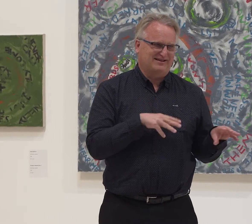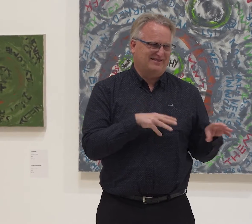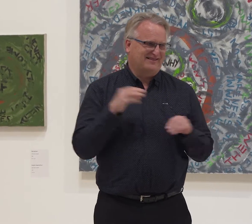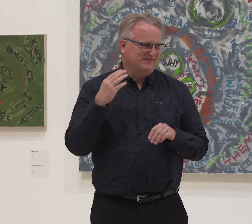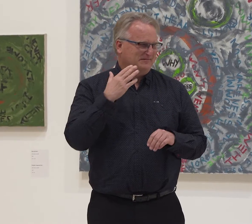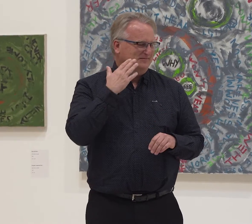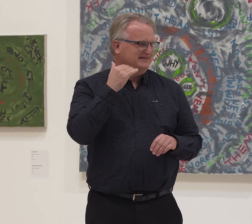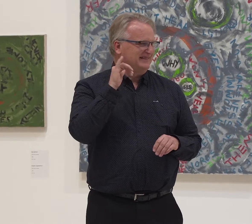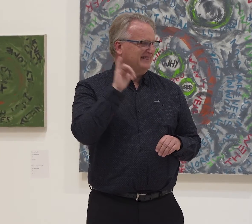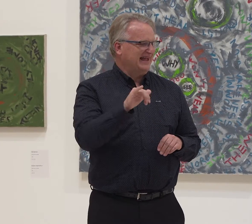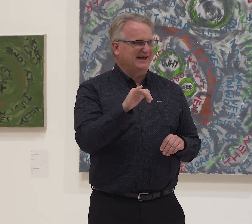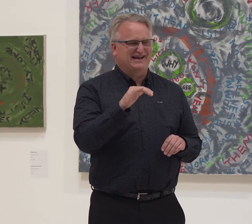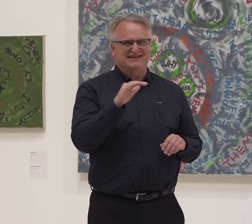I have no regrets for leaving.